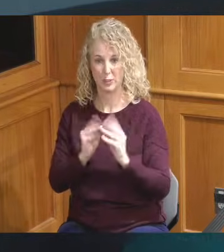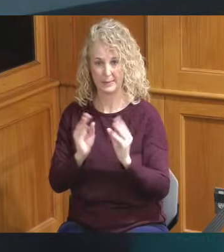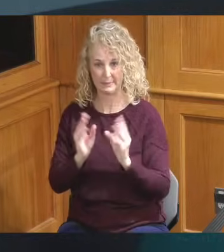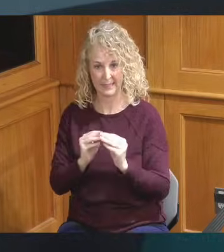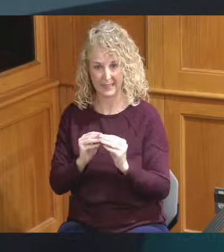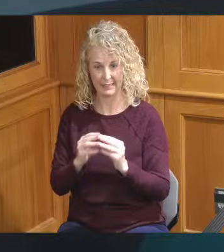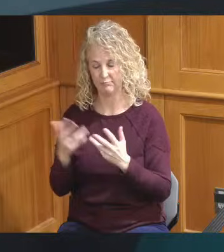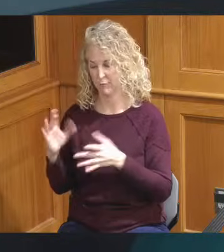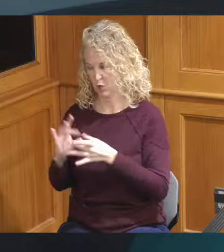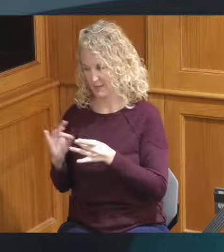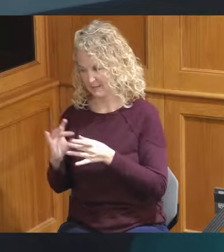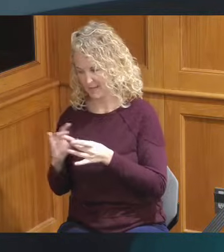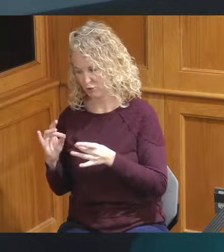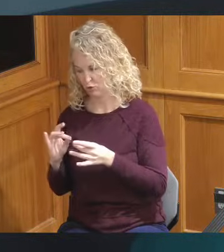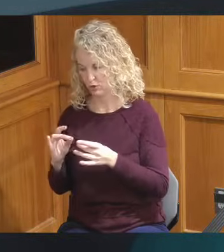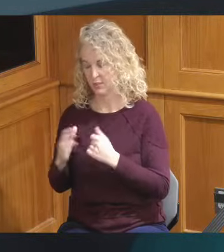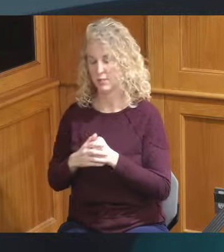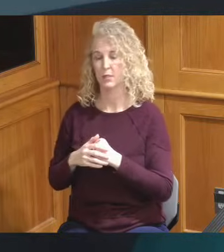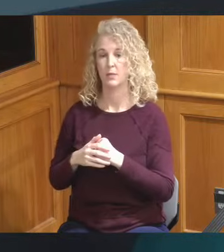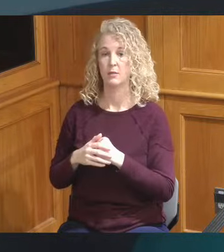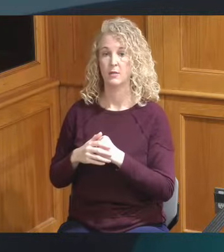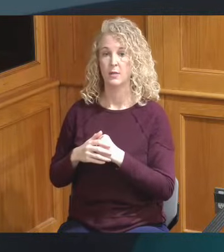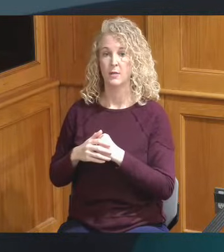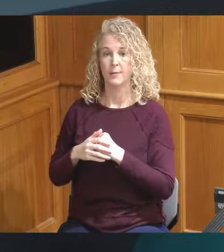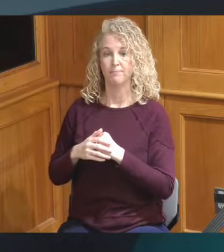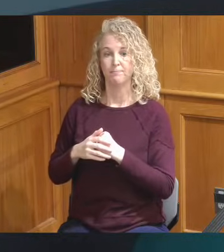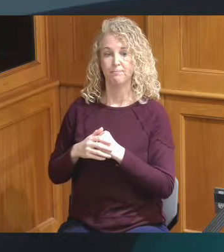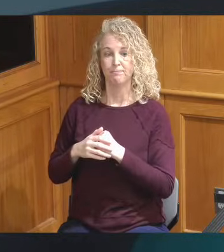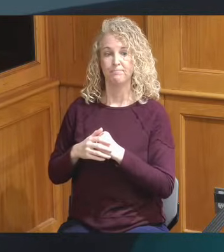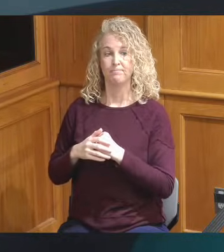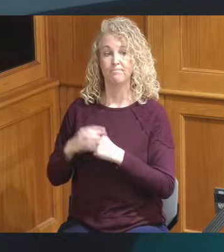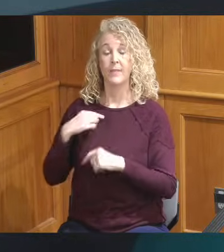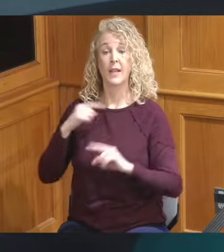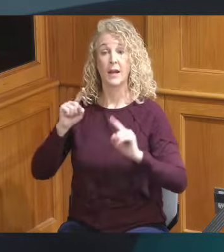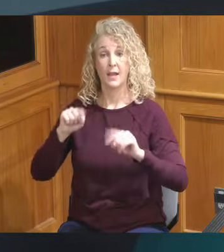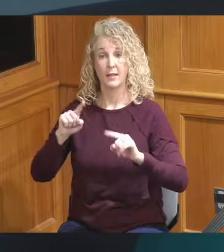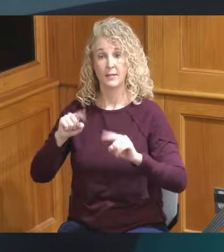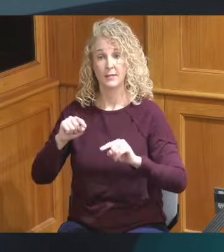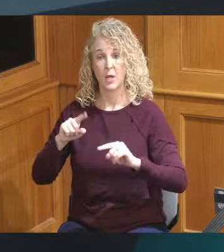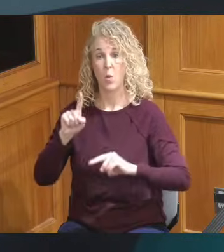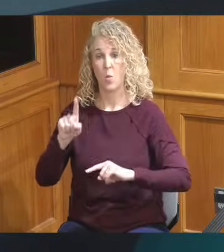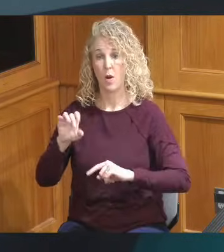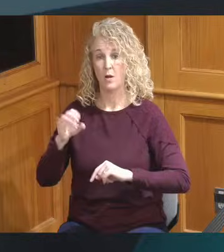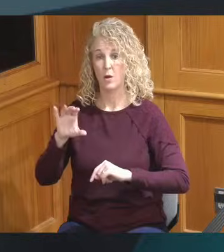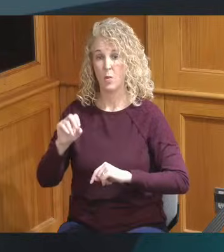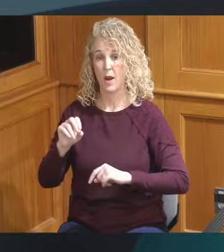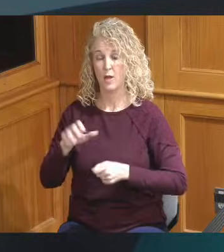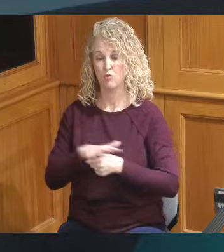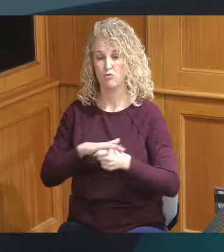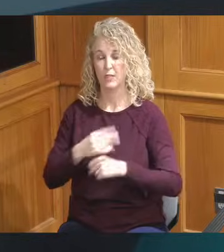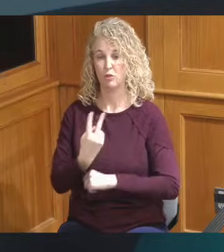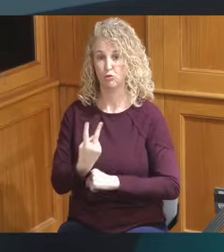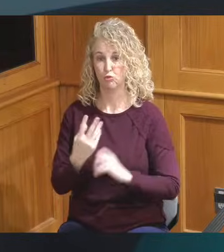was mentioned already earlier. and I also attended the one Ohio region 2 meeting. One of the things